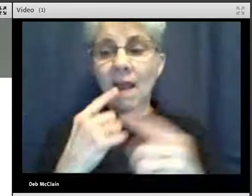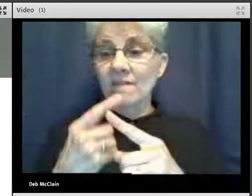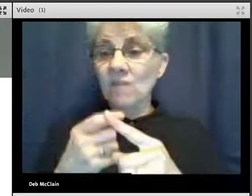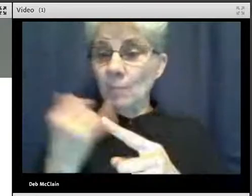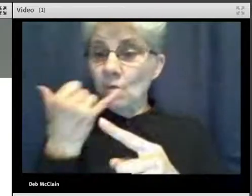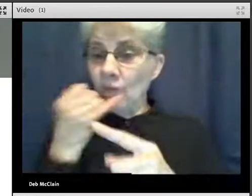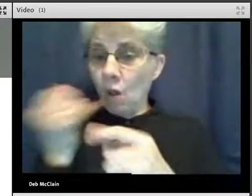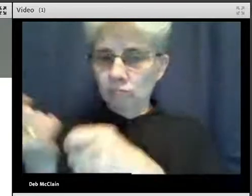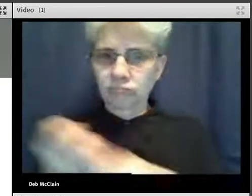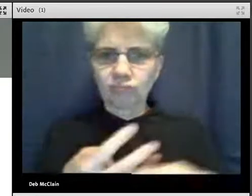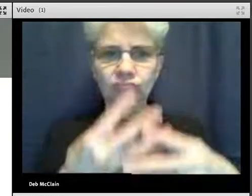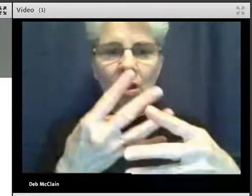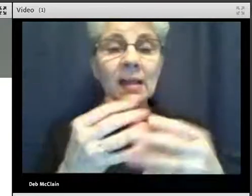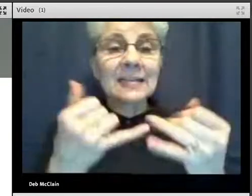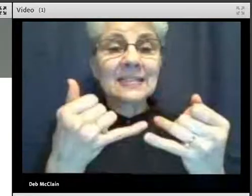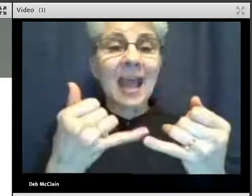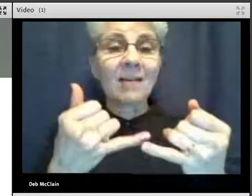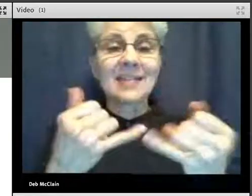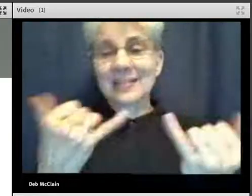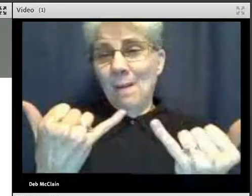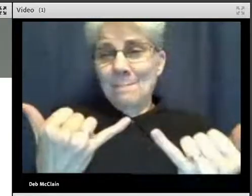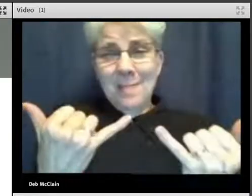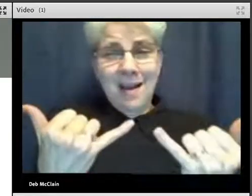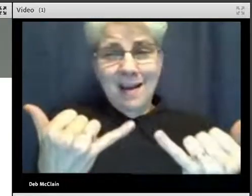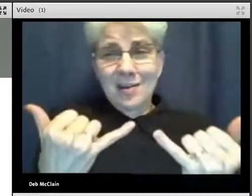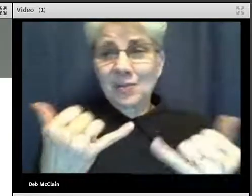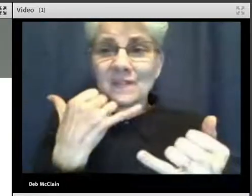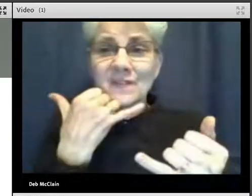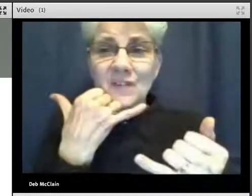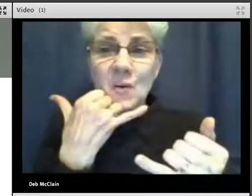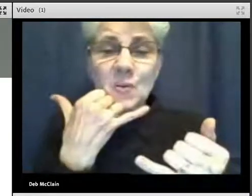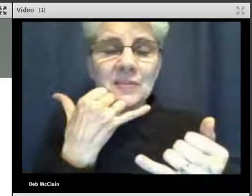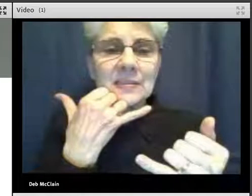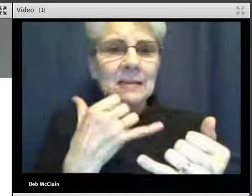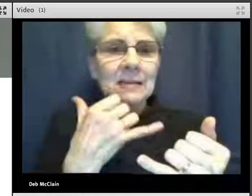because nowadays, modern phones, the images are giant.